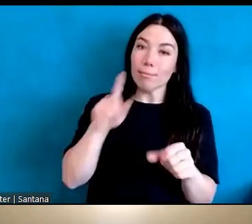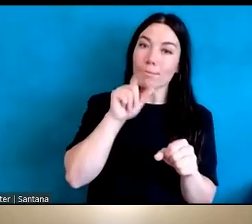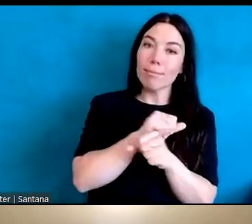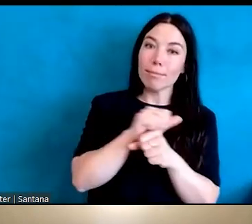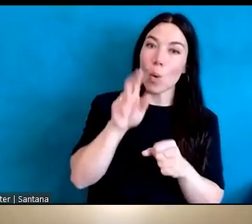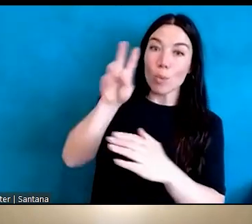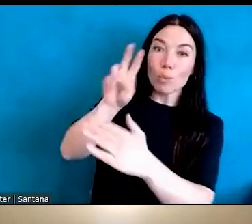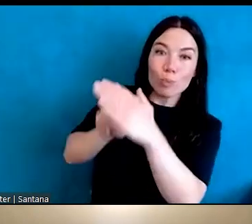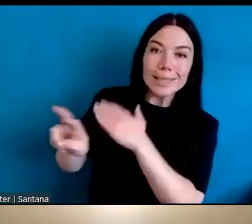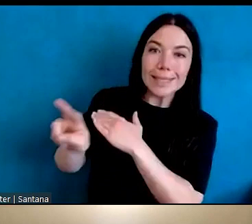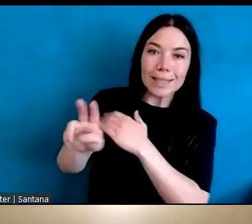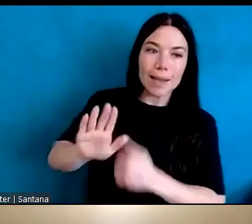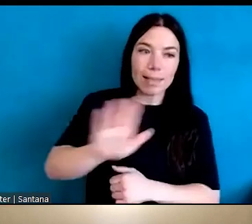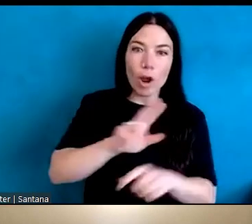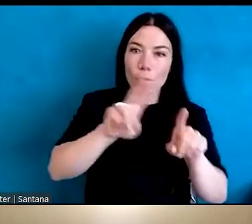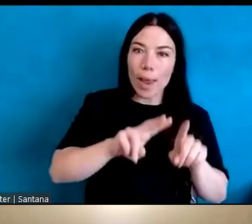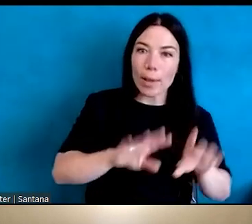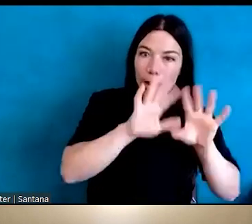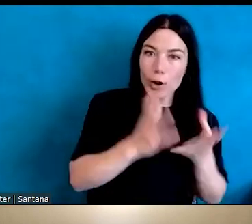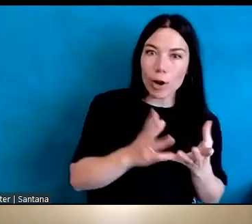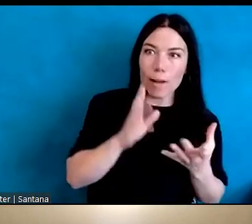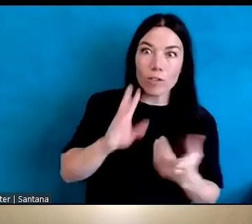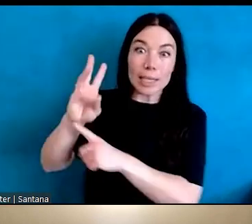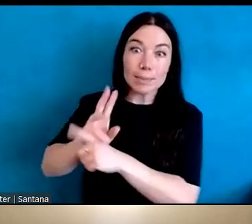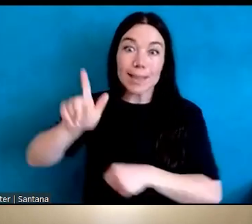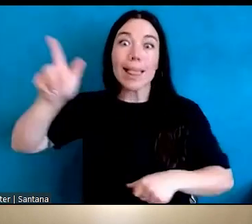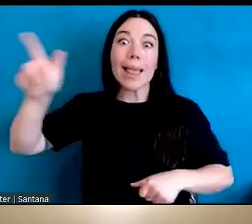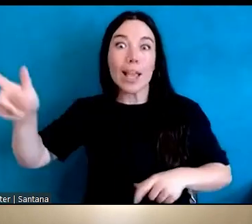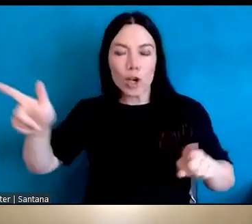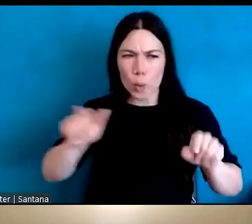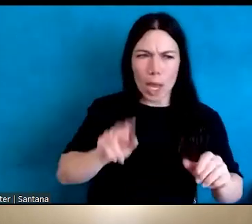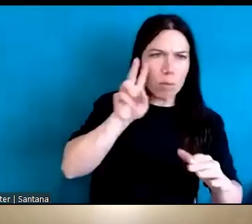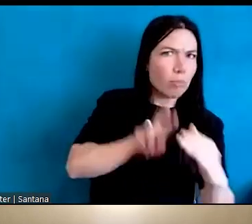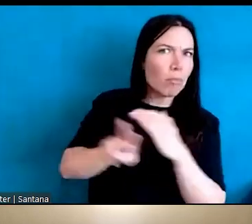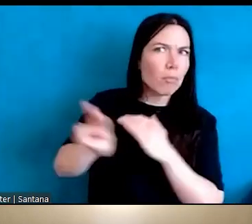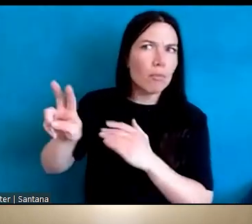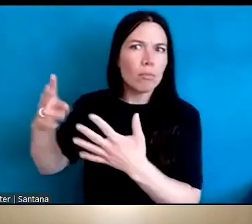And this association was still significant after controlling for variables like their vocabulary at nine months,